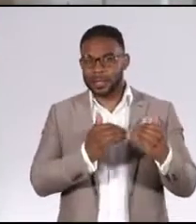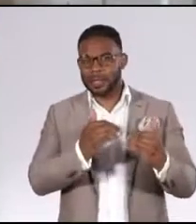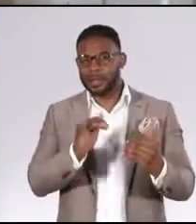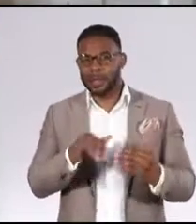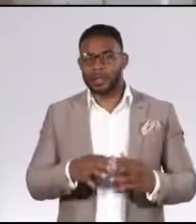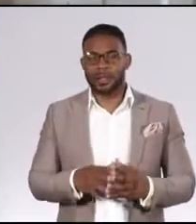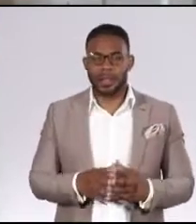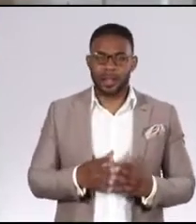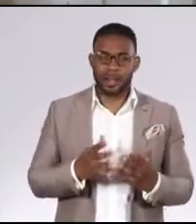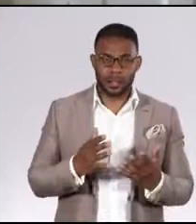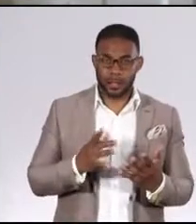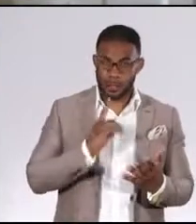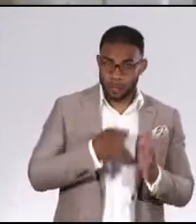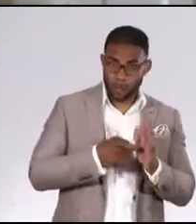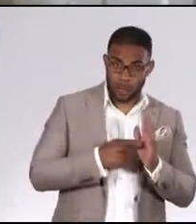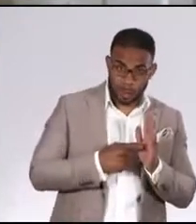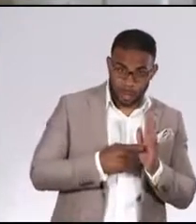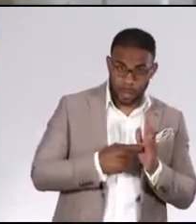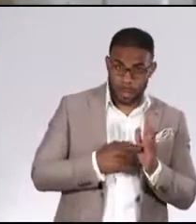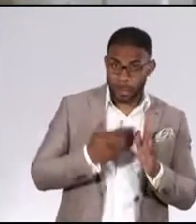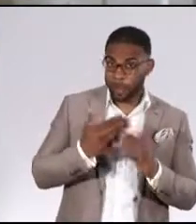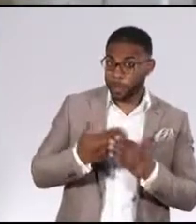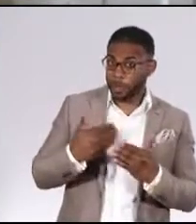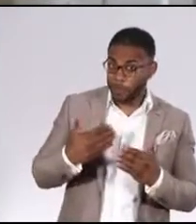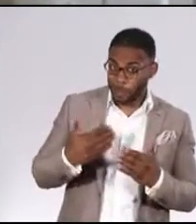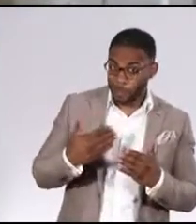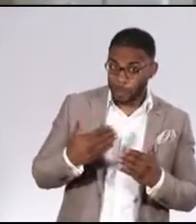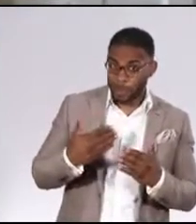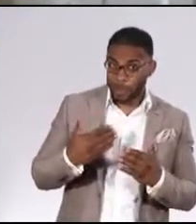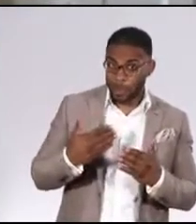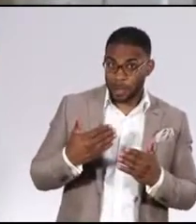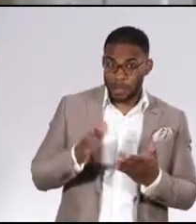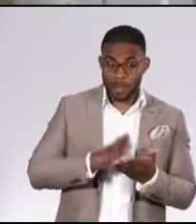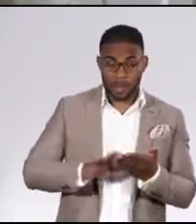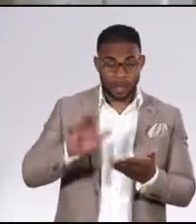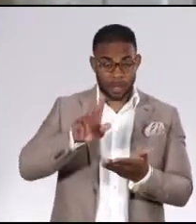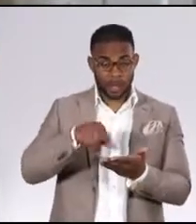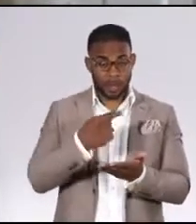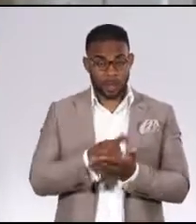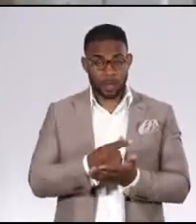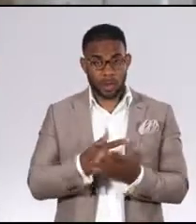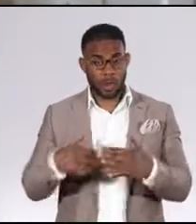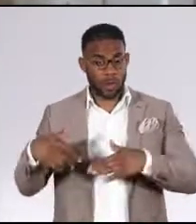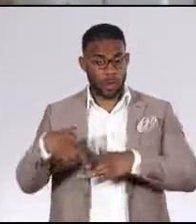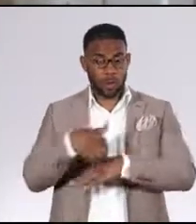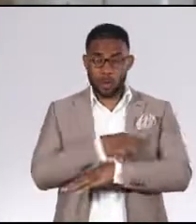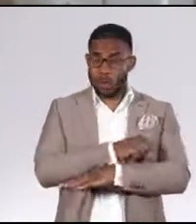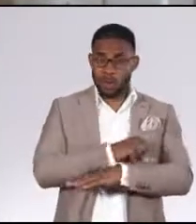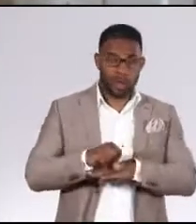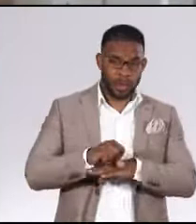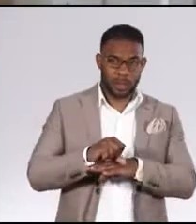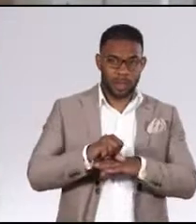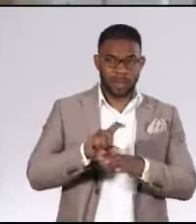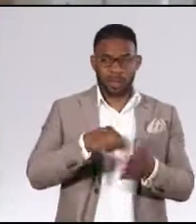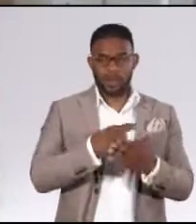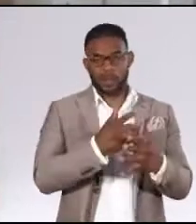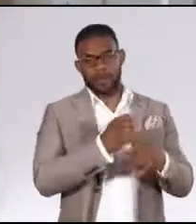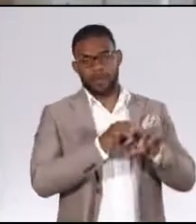uh that are required before uh a college graduate walks across the stage, uh a commencement and received their degree and that